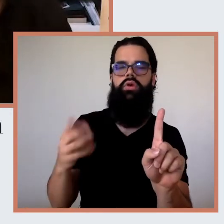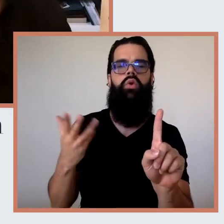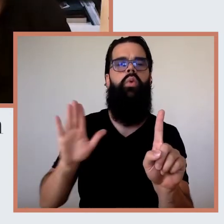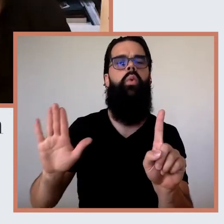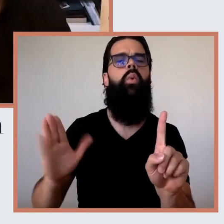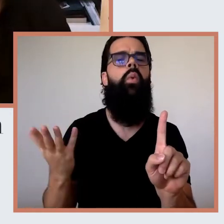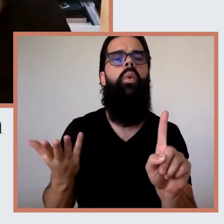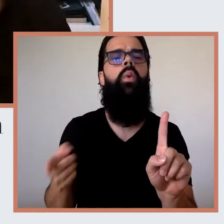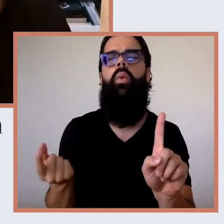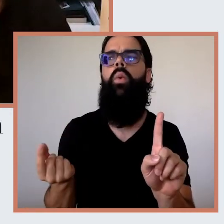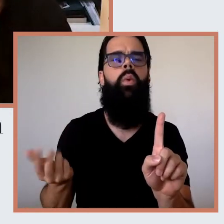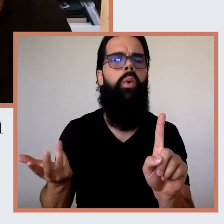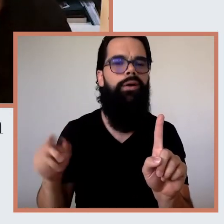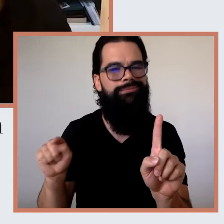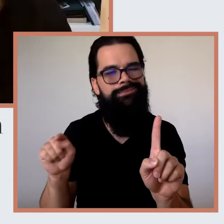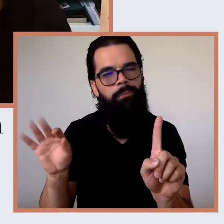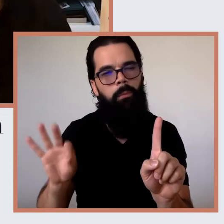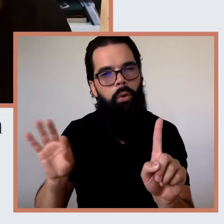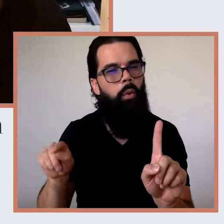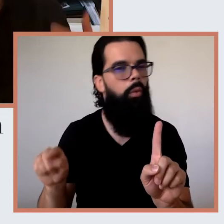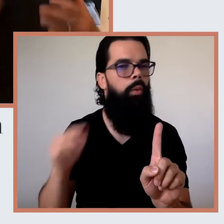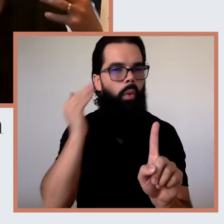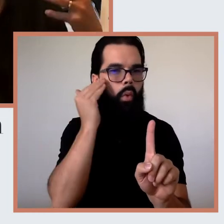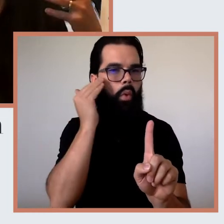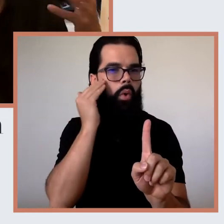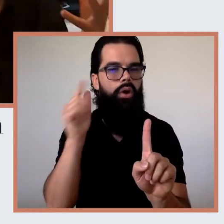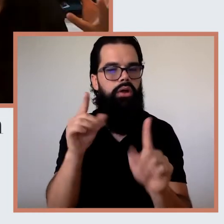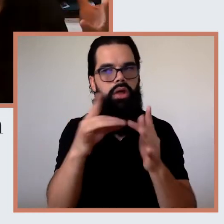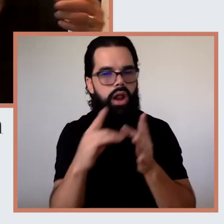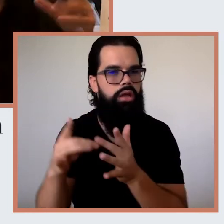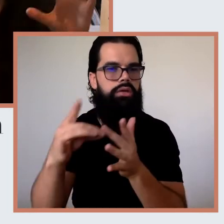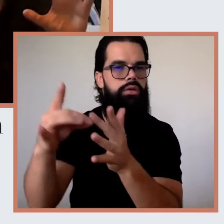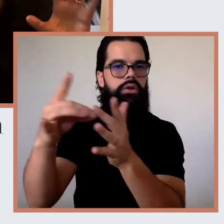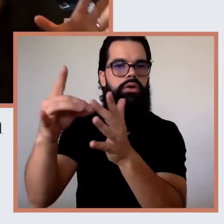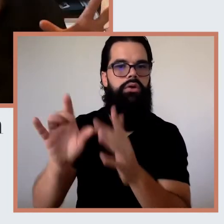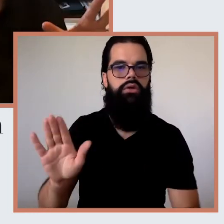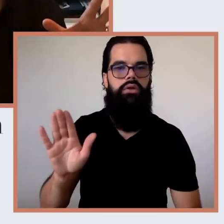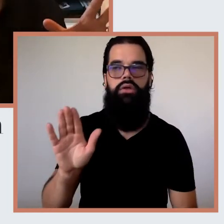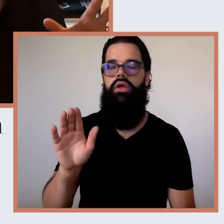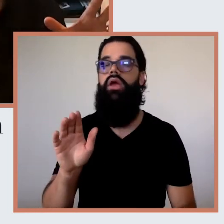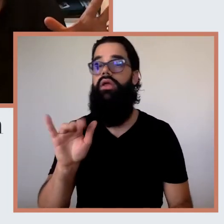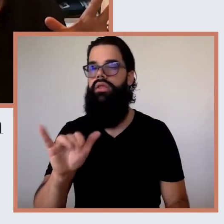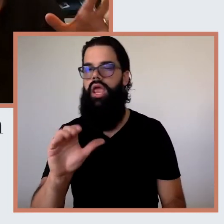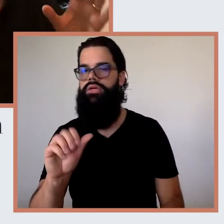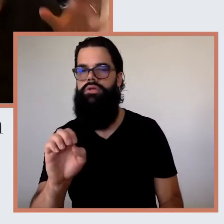well, that's different." You know what I'm saying, they think they go, they go, they go with the easier route.